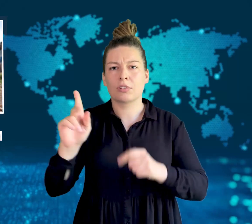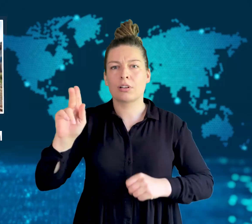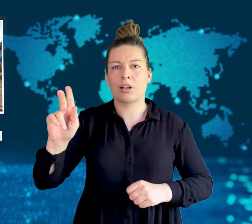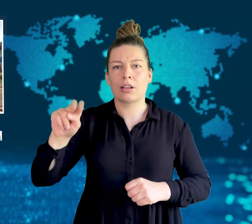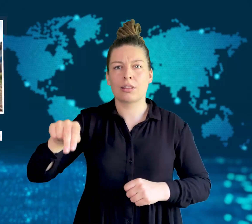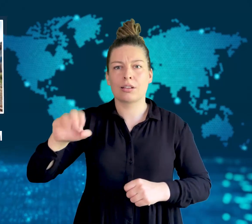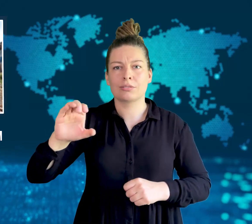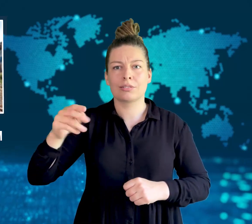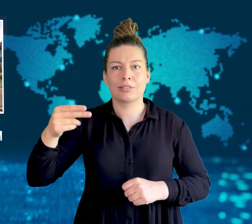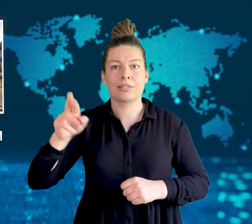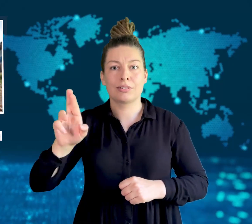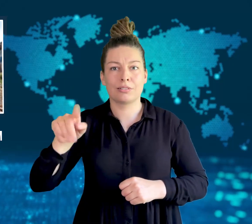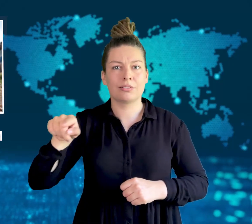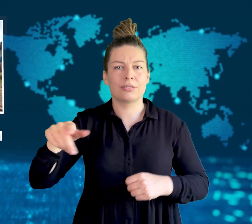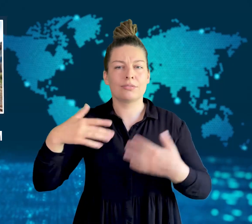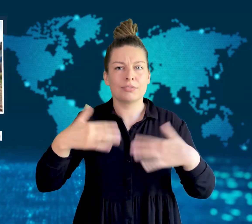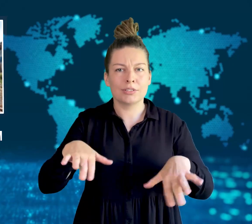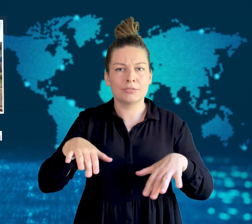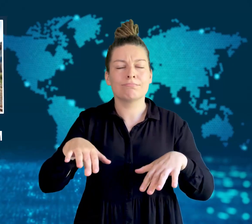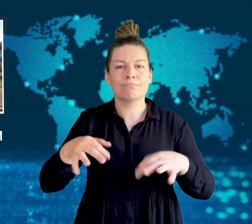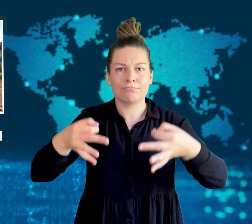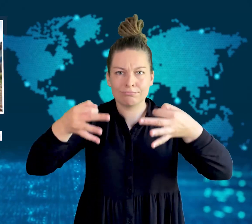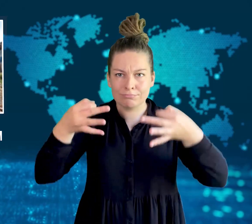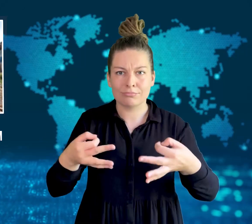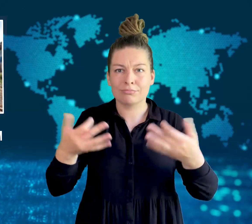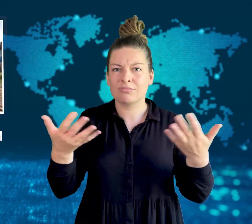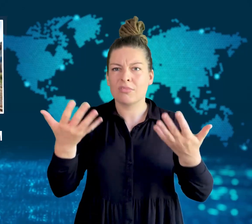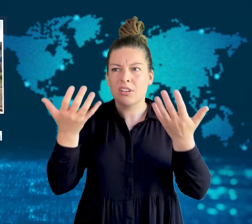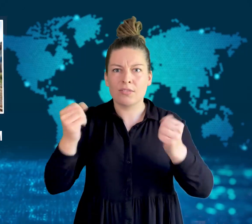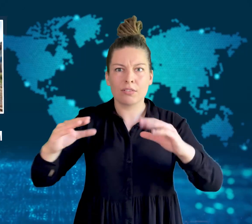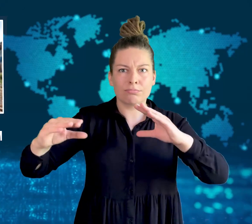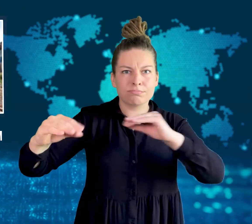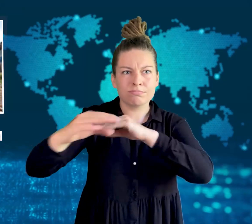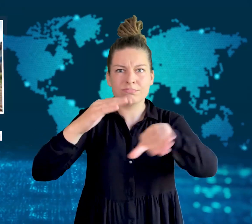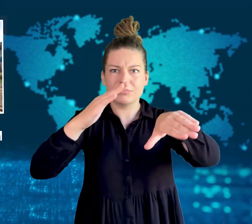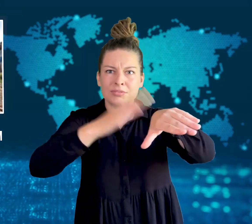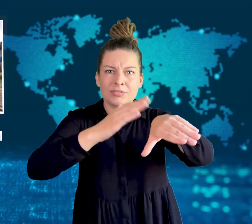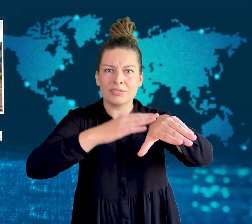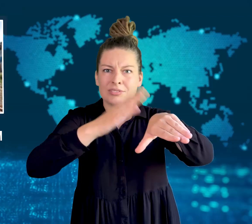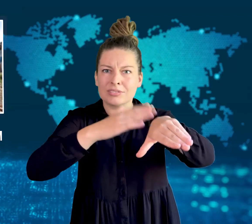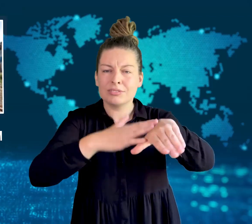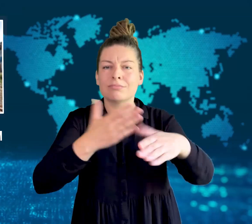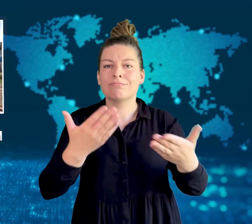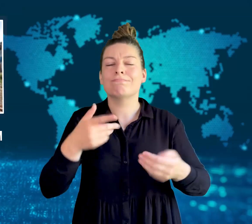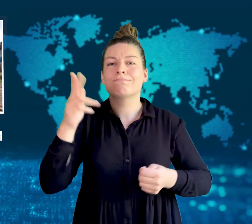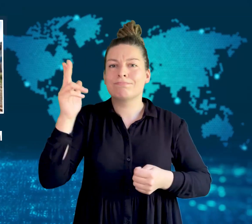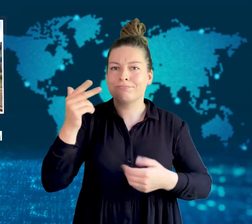They are concerned about the stories of lethal violence that